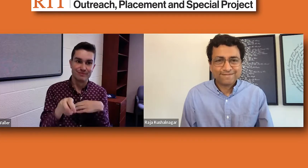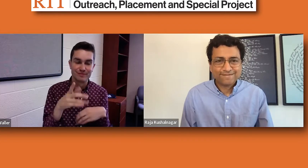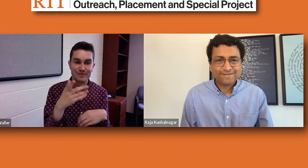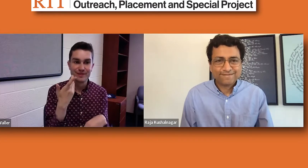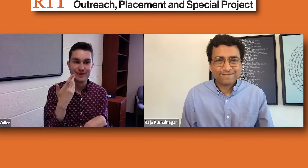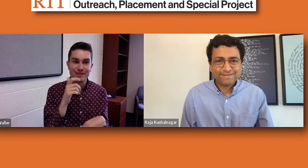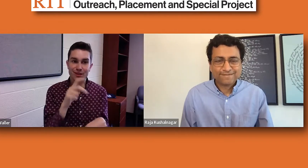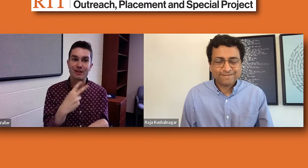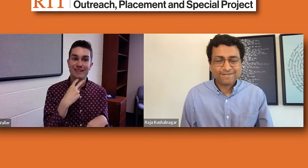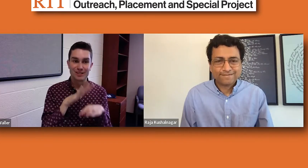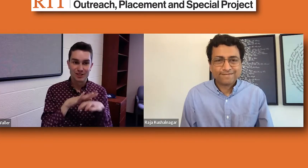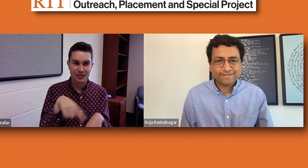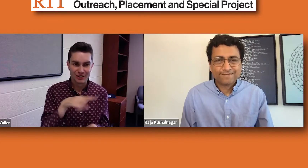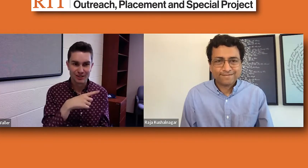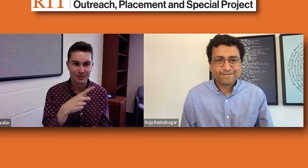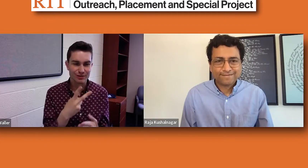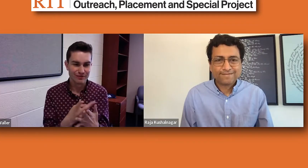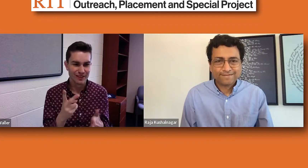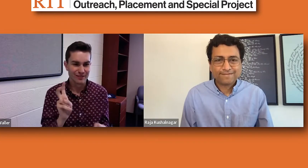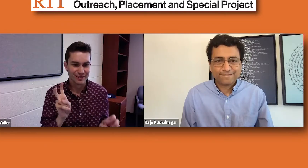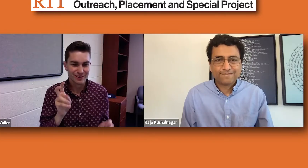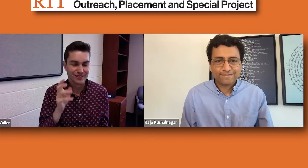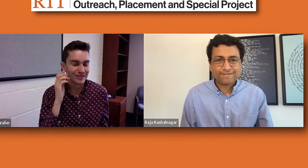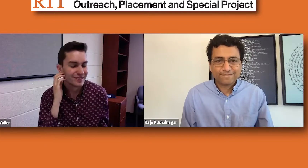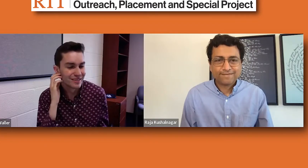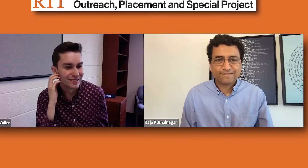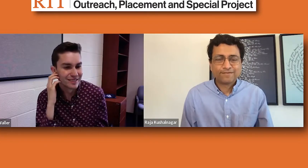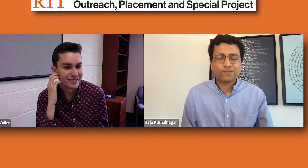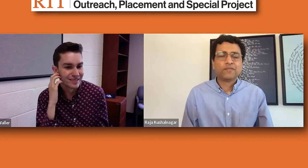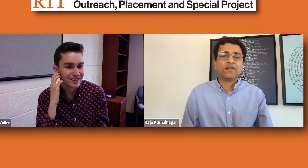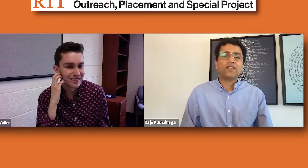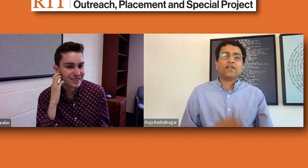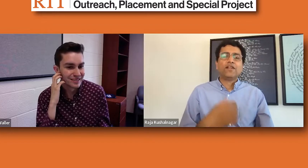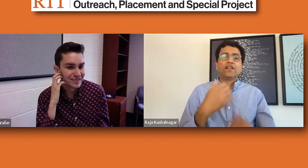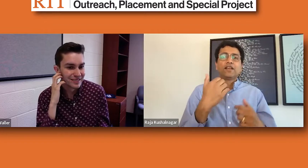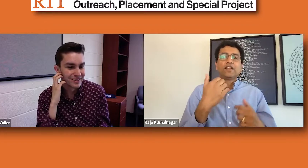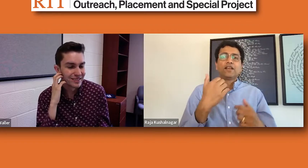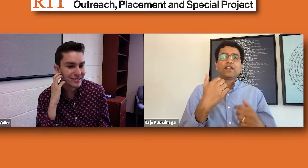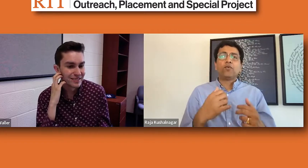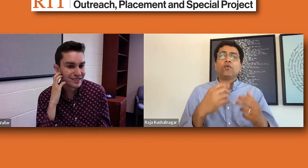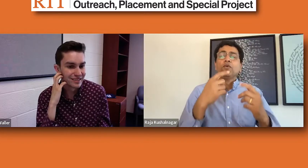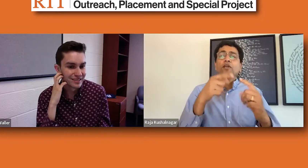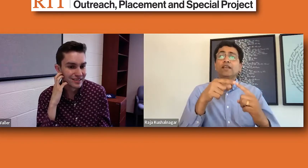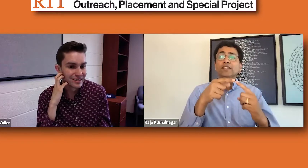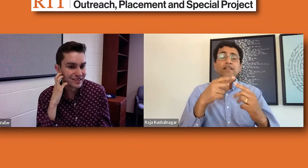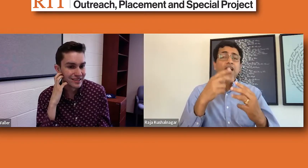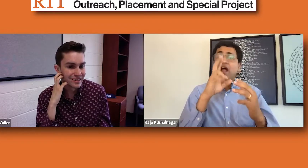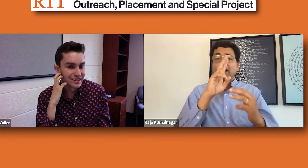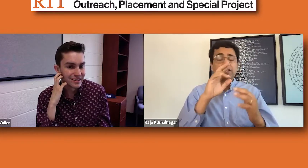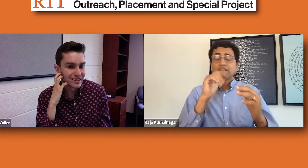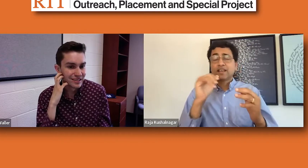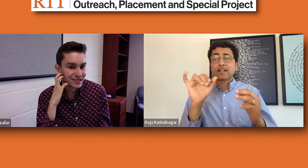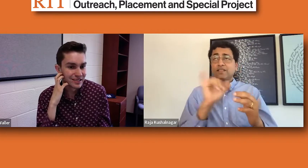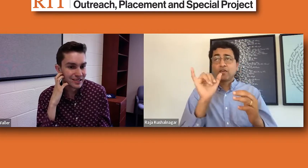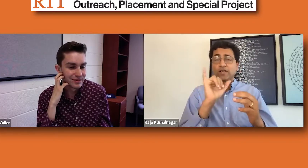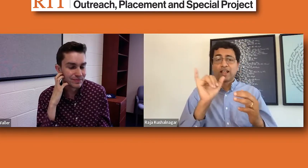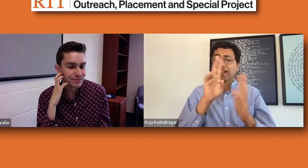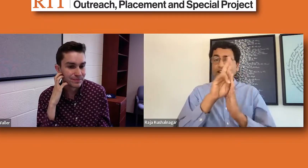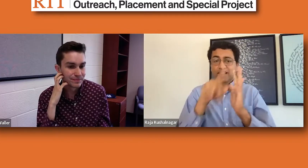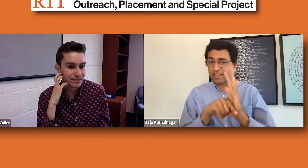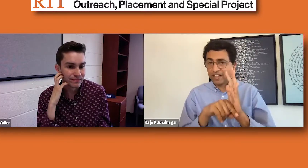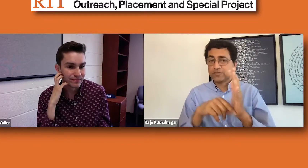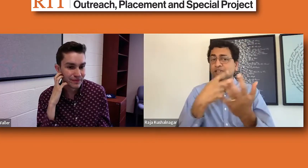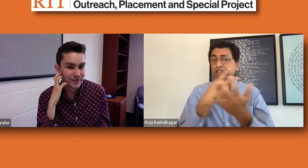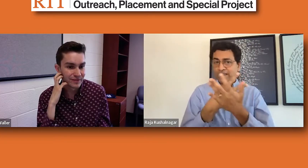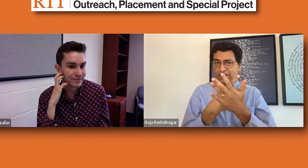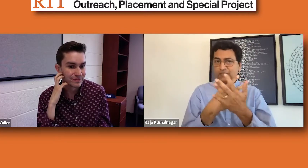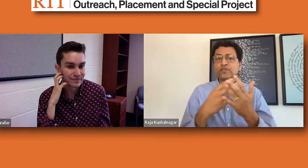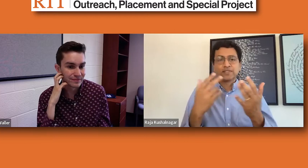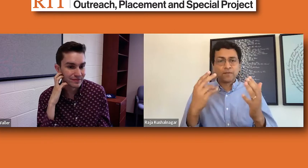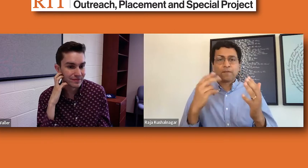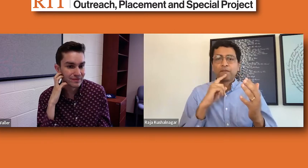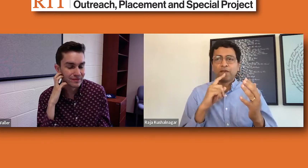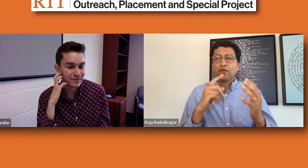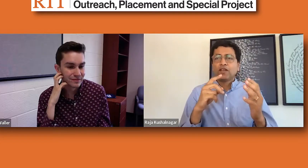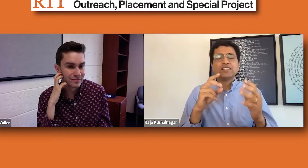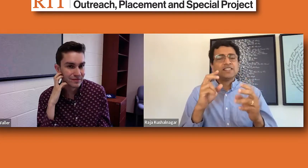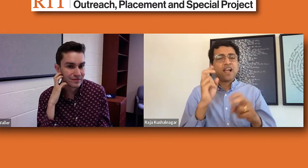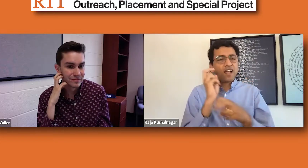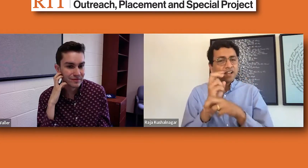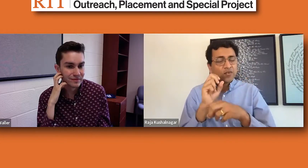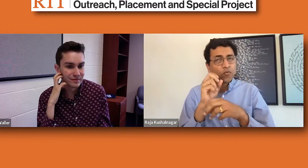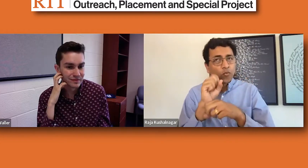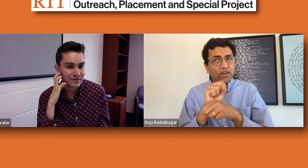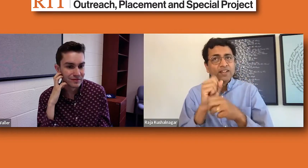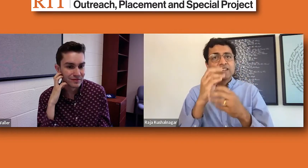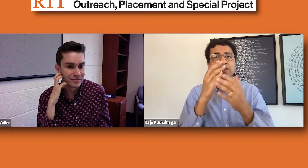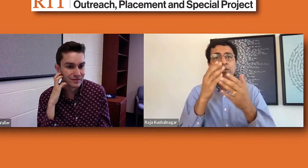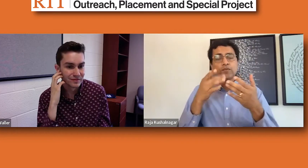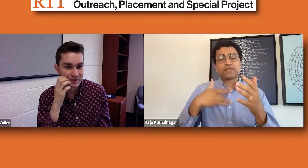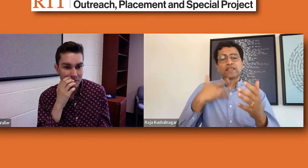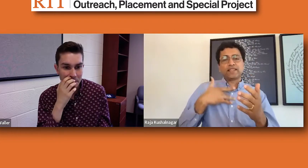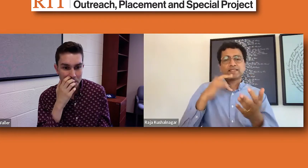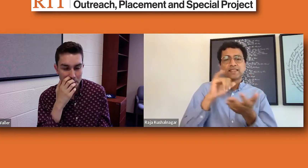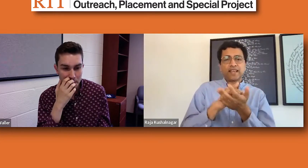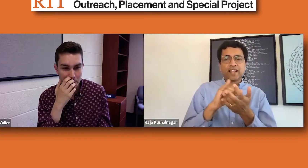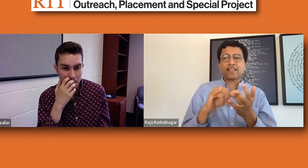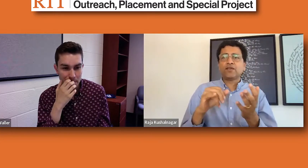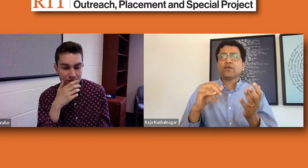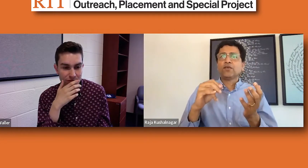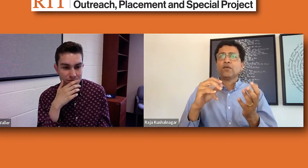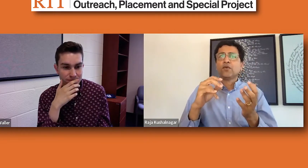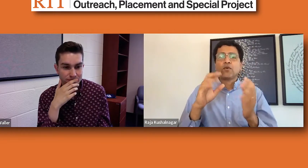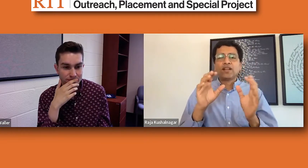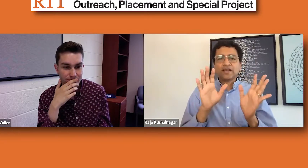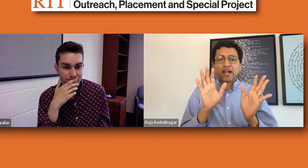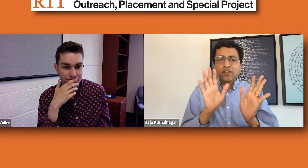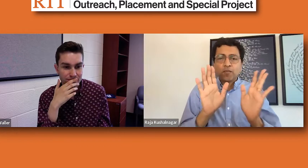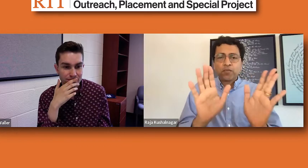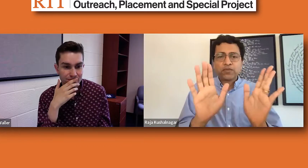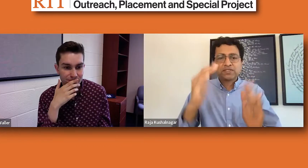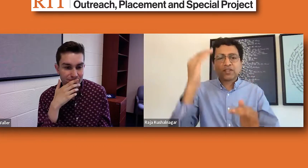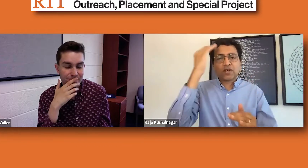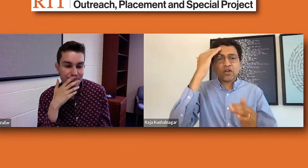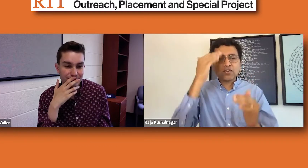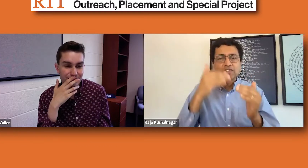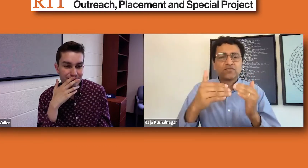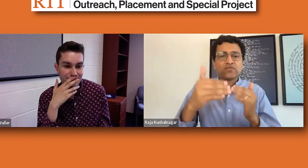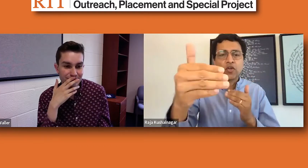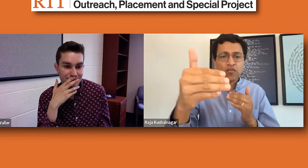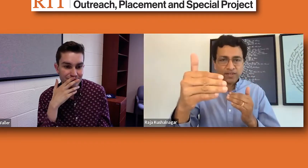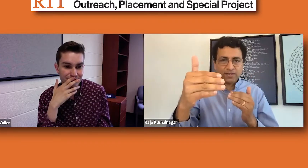Like, you're not really stuck into those situations that aren't working out.